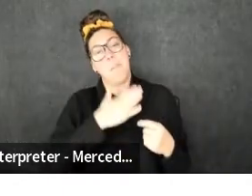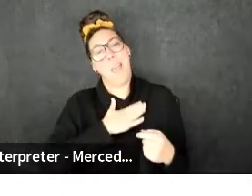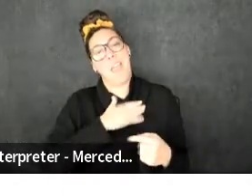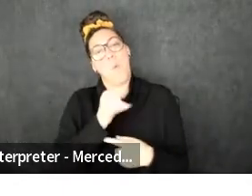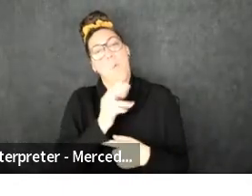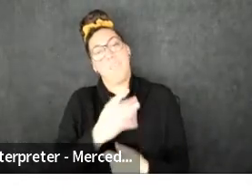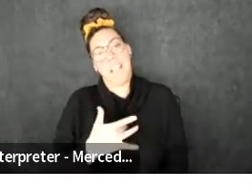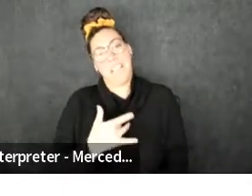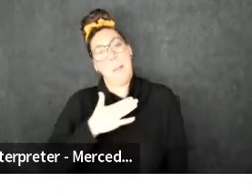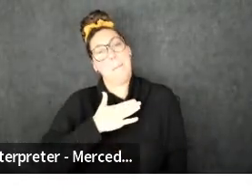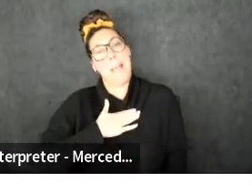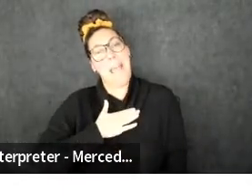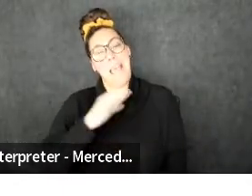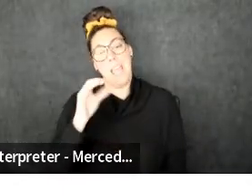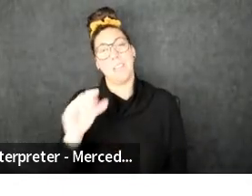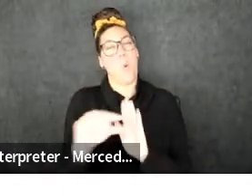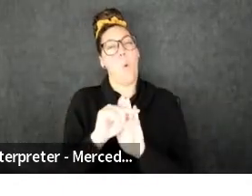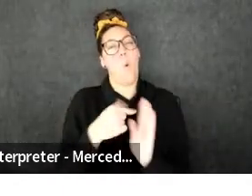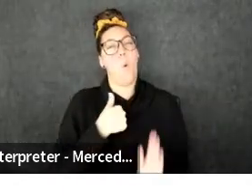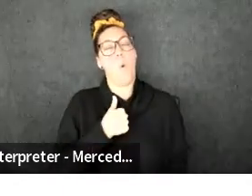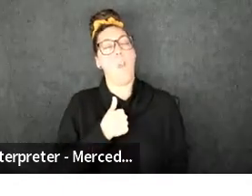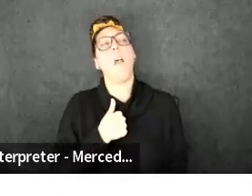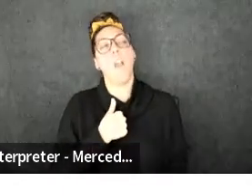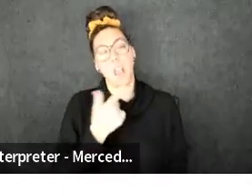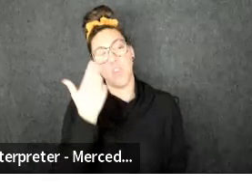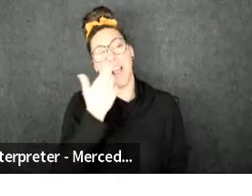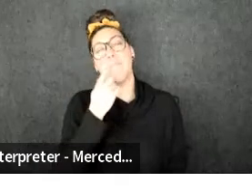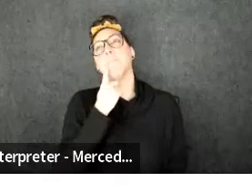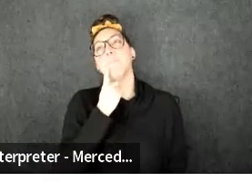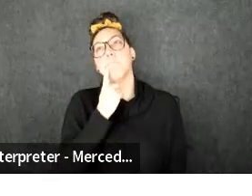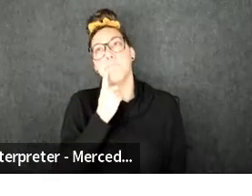scores, it made me realize that this is the time that I was born for